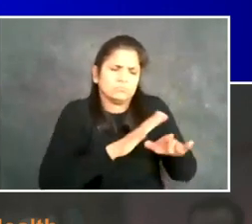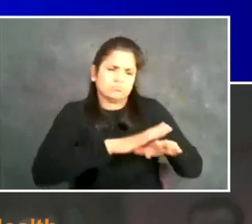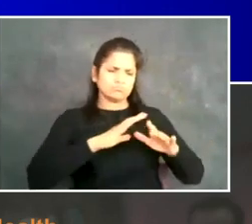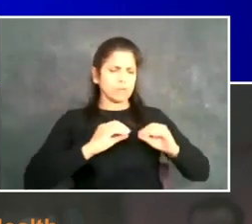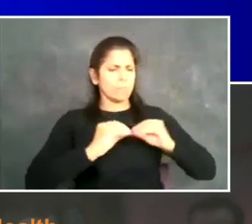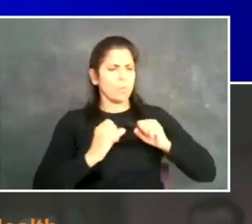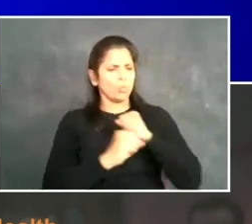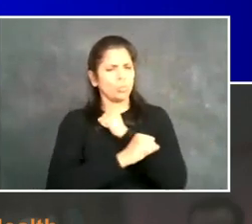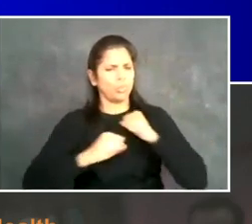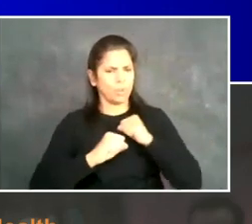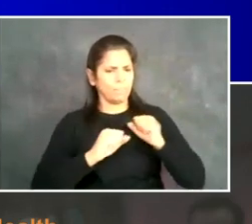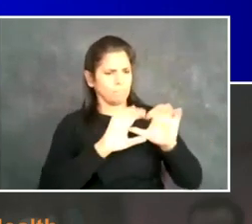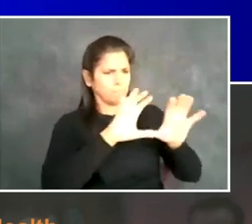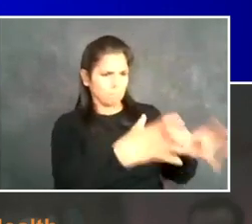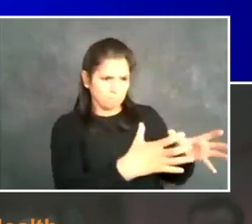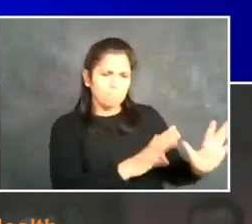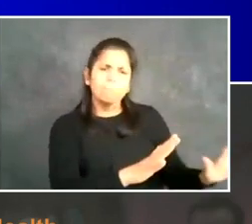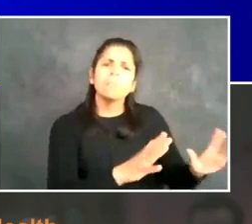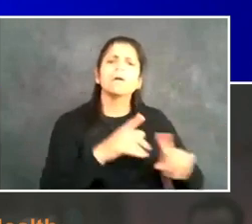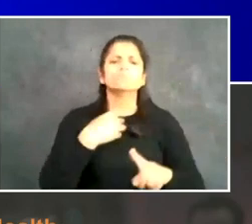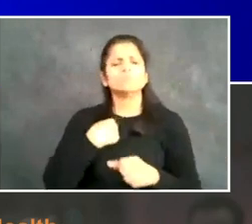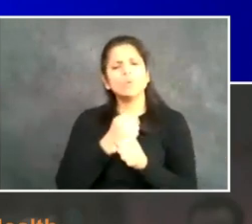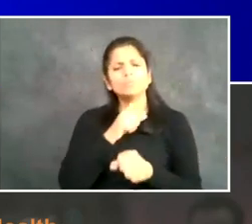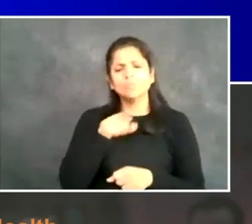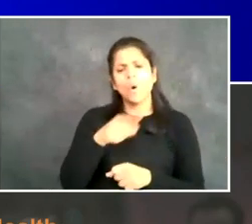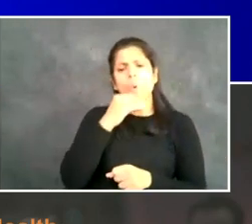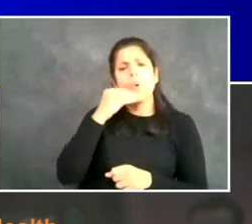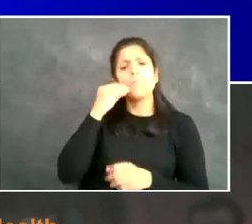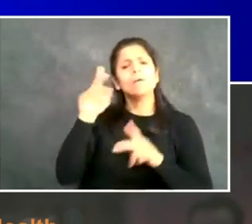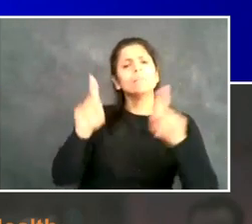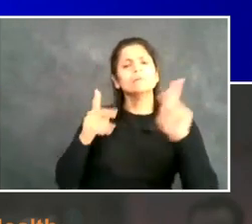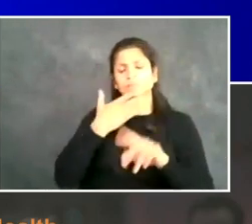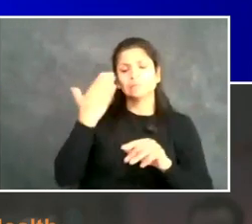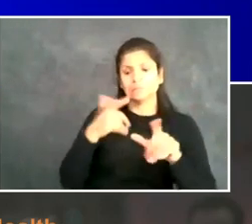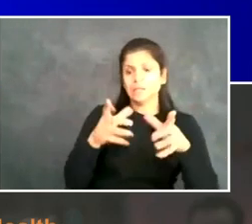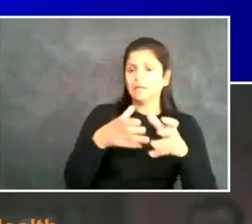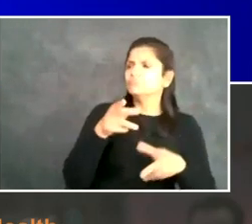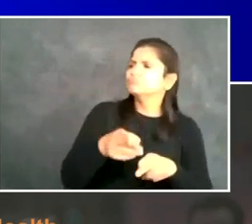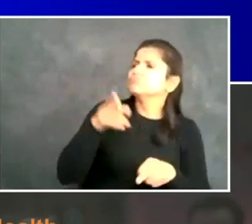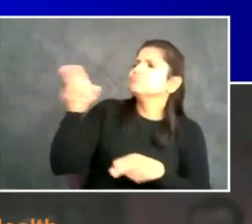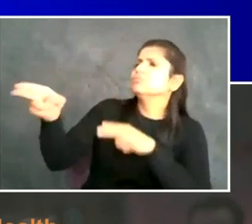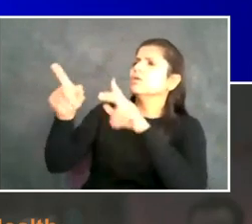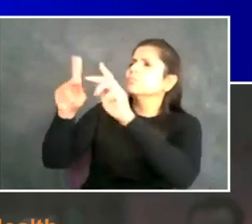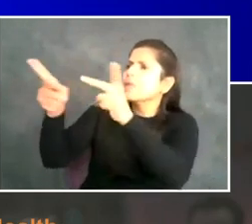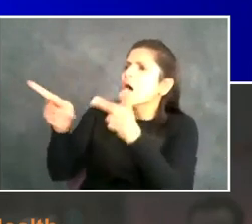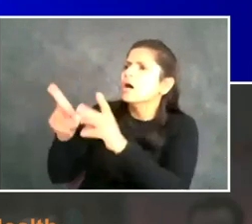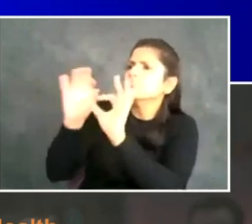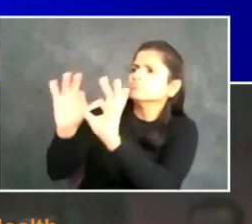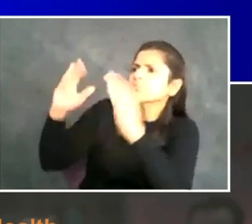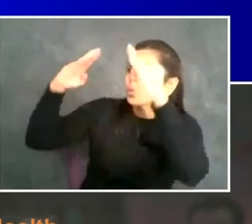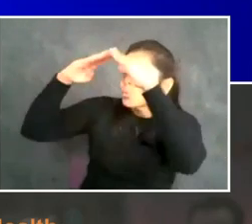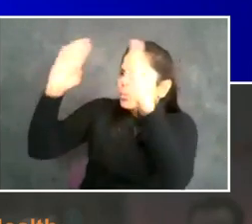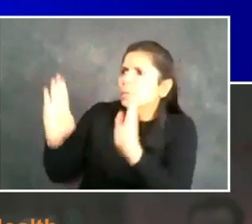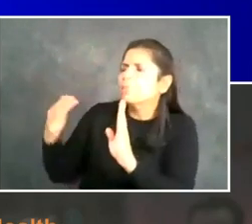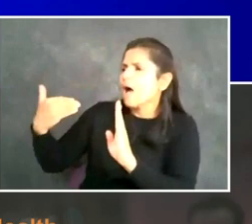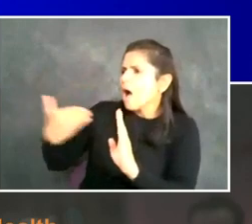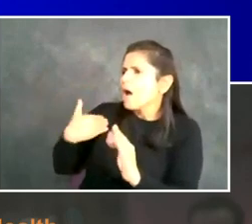AGAIN, THERE ARE REAL REASONS FOR PEOPLE TO BE IN SHELTERS WHO NEED THE SERVICES IN SHELTERS.